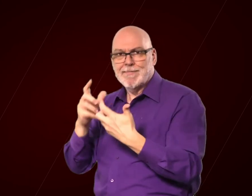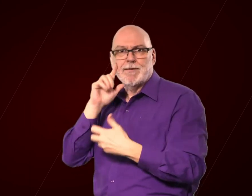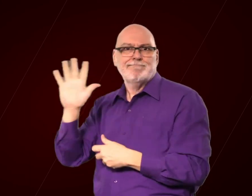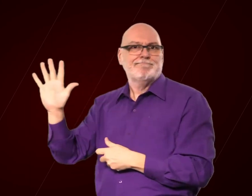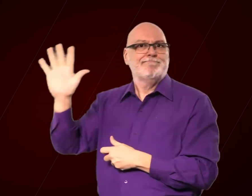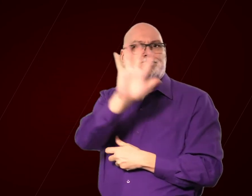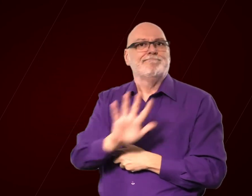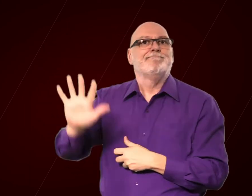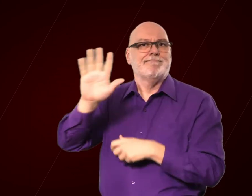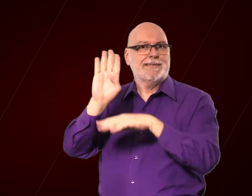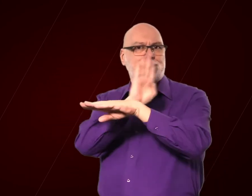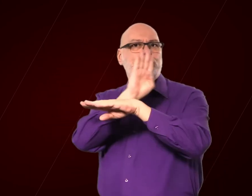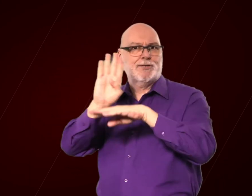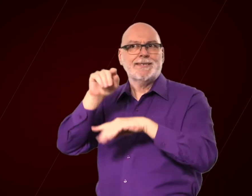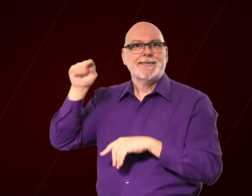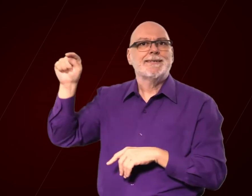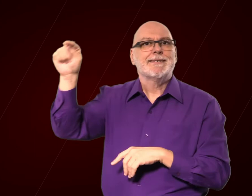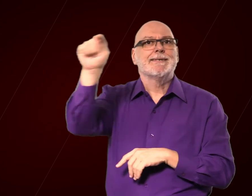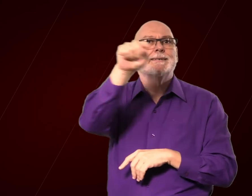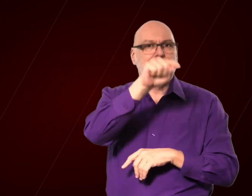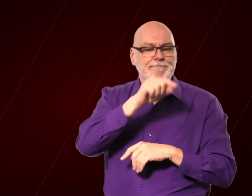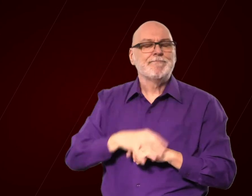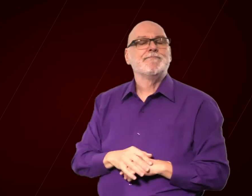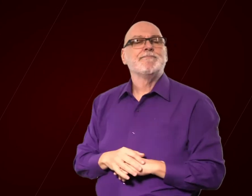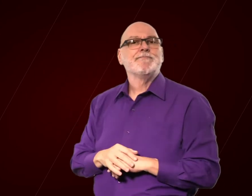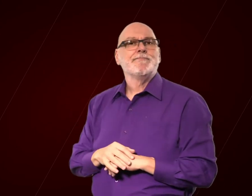across a wide range of industries -